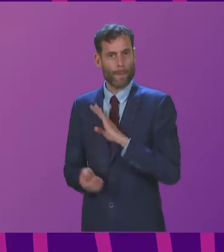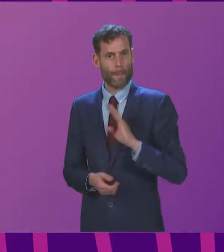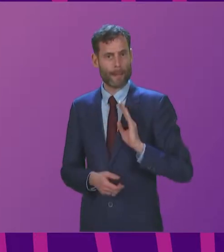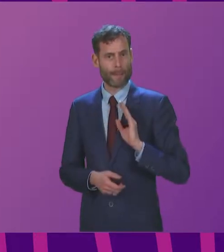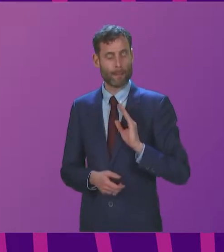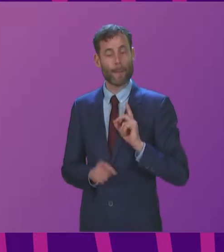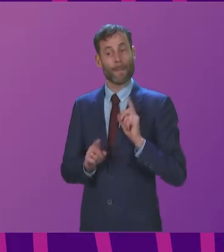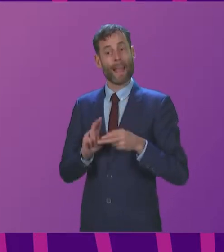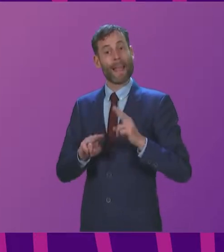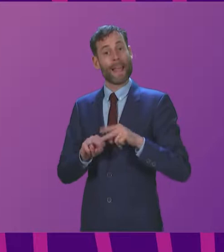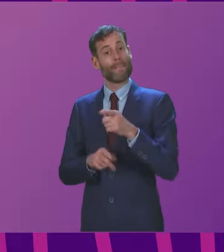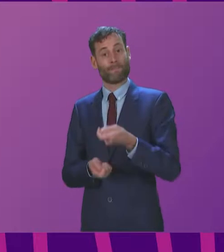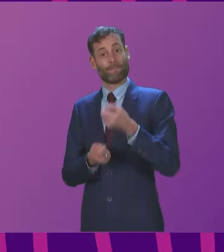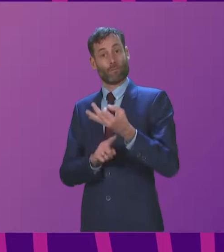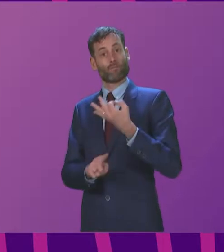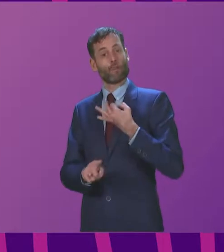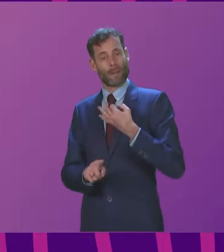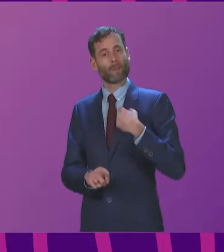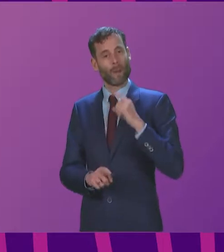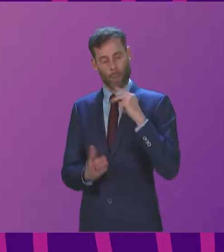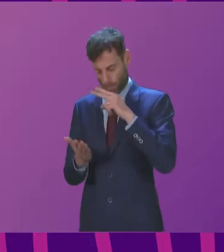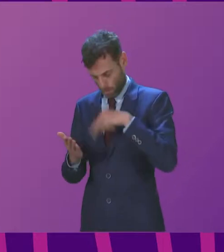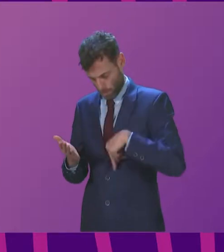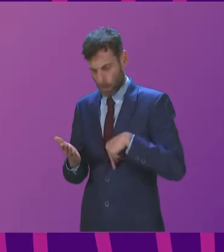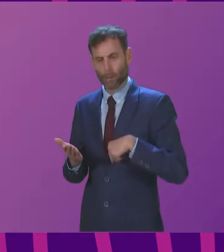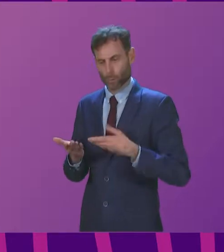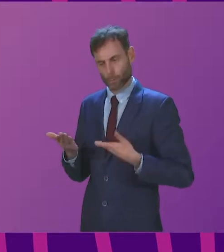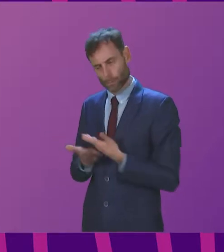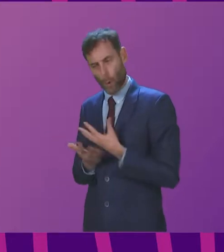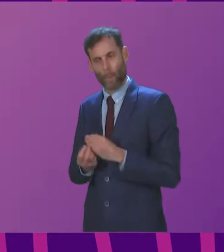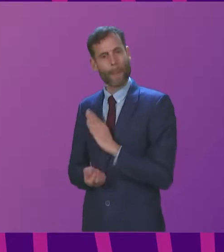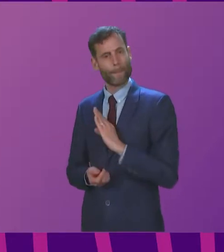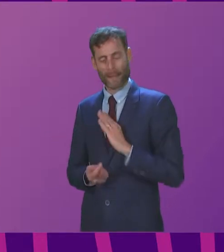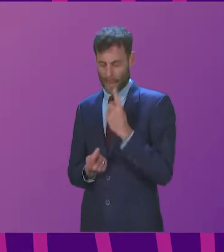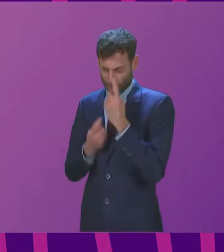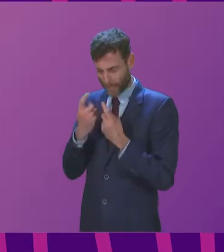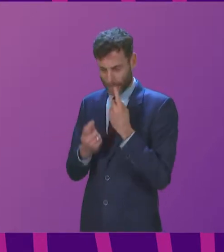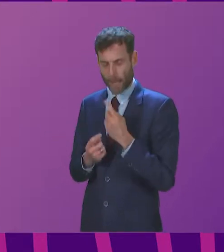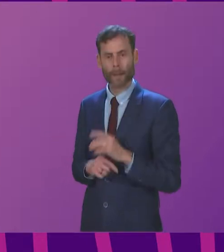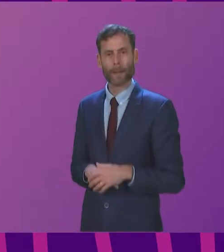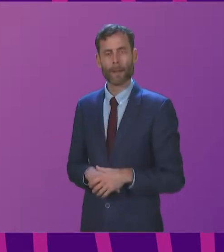should we consider it appropriate, we will submit it to the military for proper consideration. More generally, we are taking steps